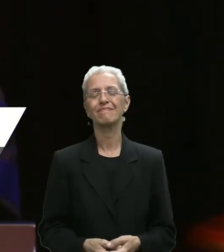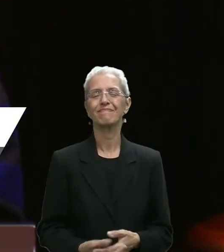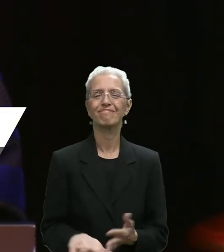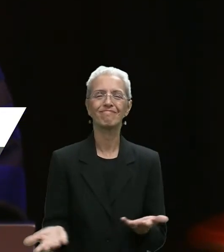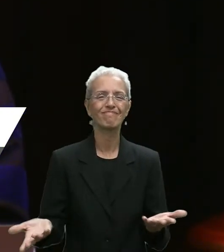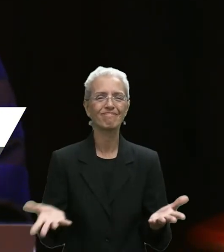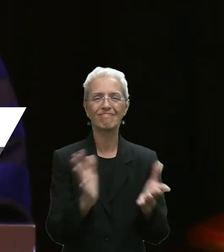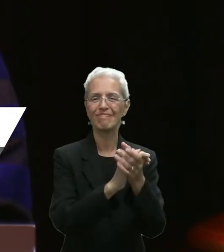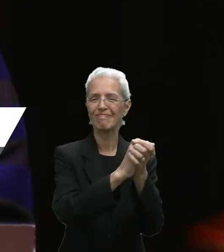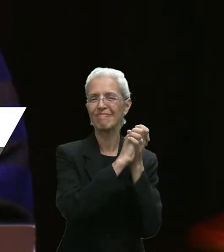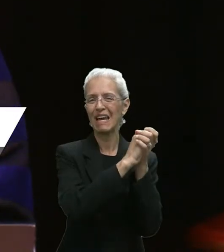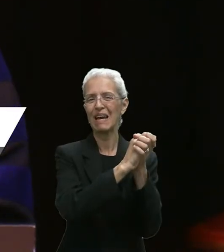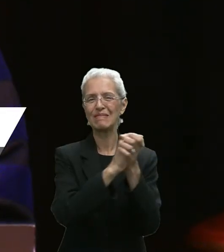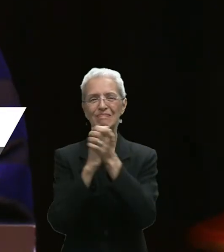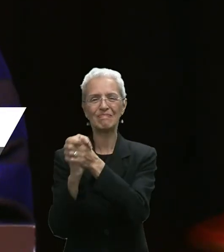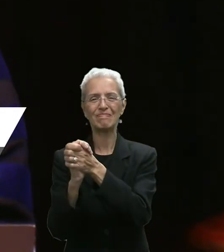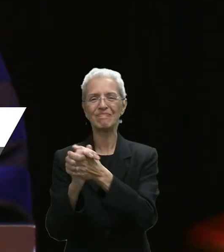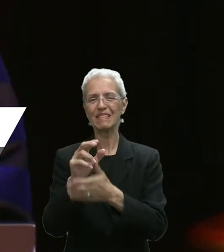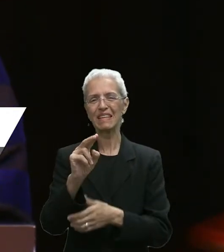cardinals, to shape us into leaders.